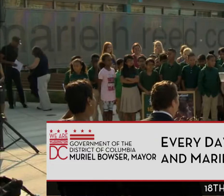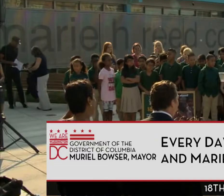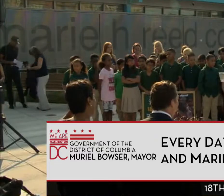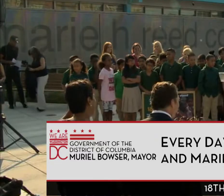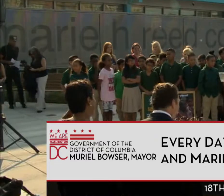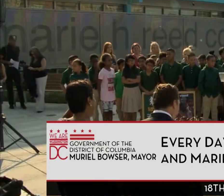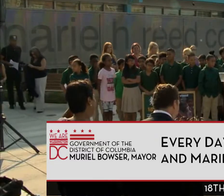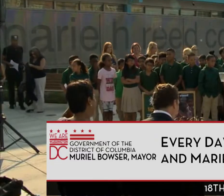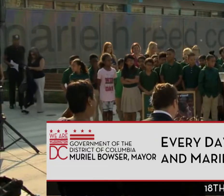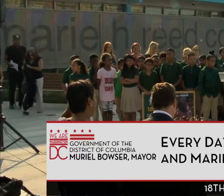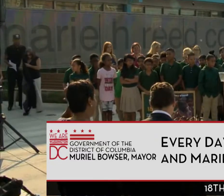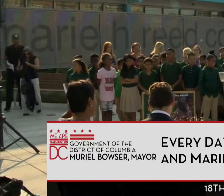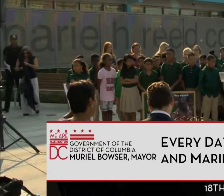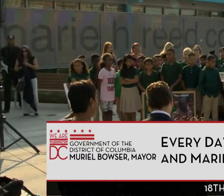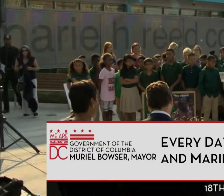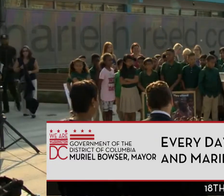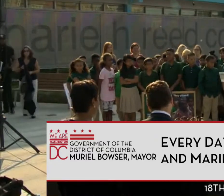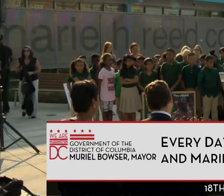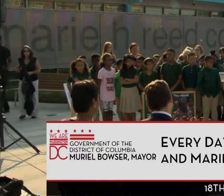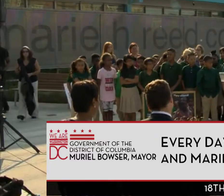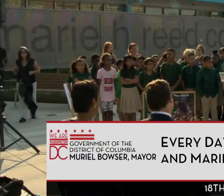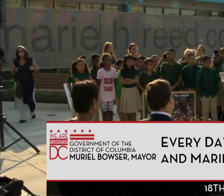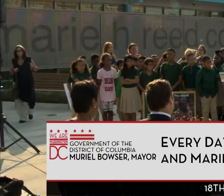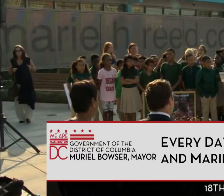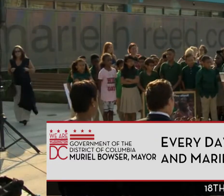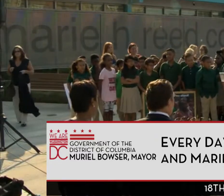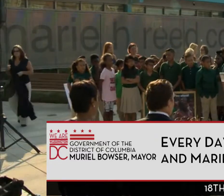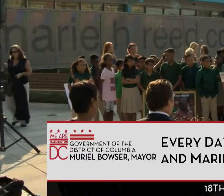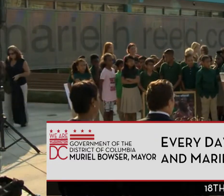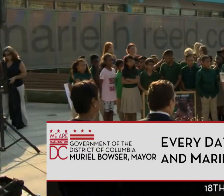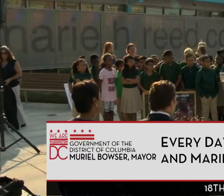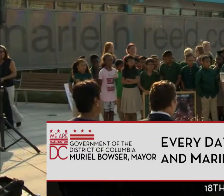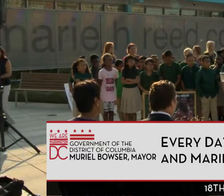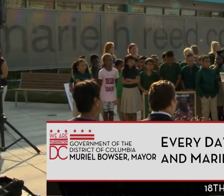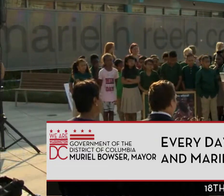and to welcome all of you to our school my name is Katie Lundgren and I'm the